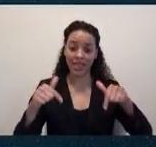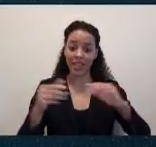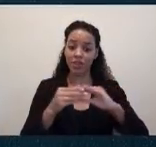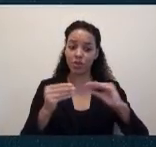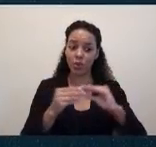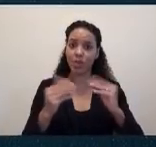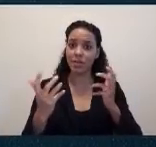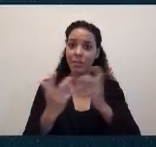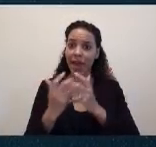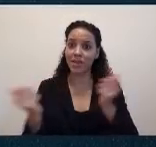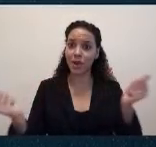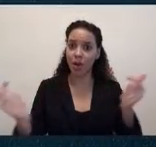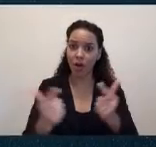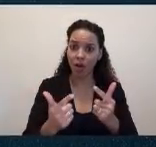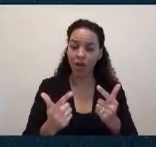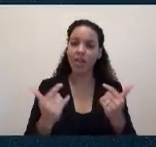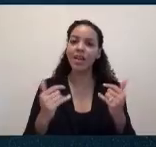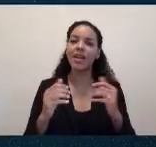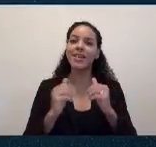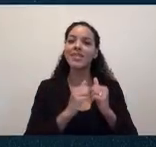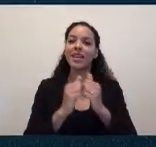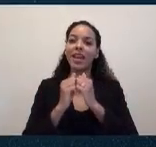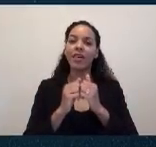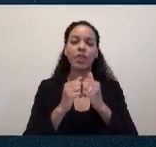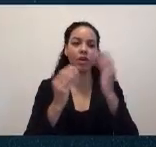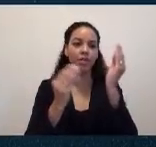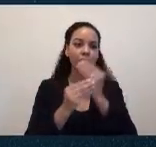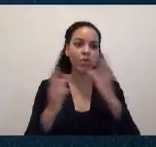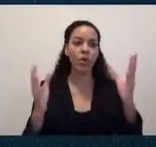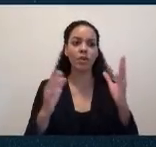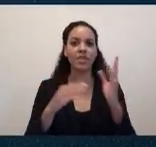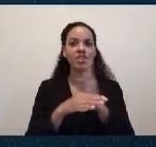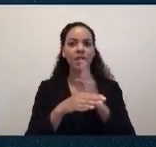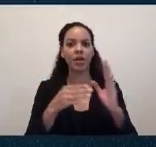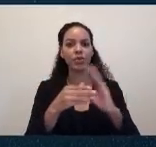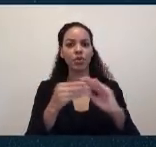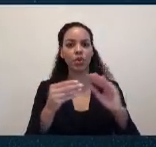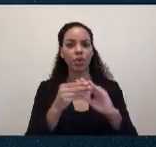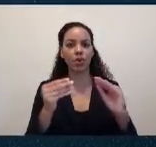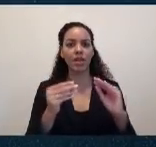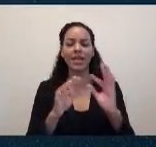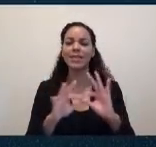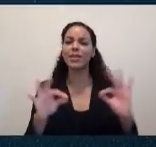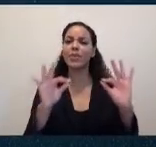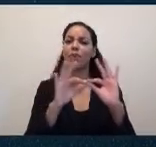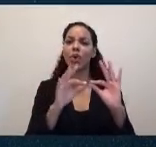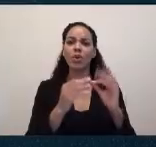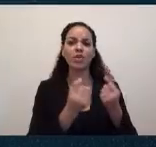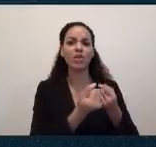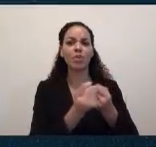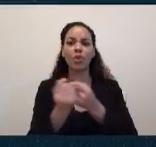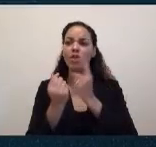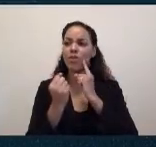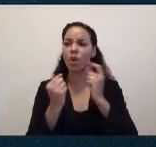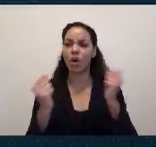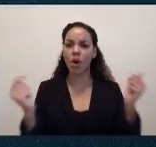about how urgent and important this support is to millions of us across the country. Care unites us all.